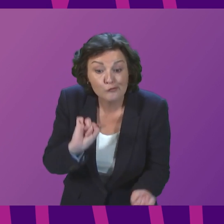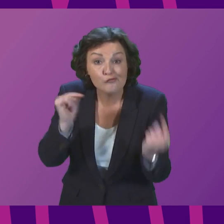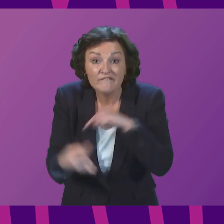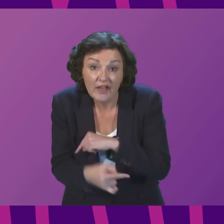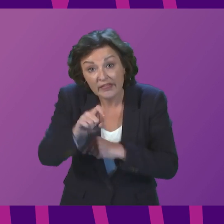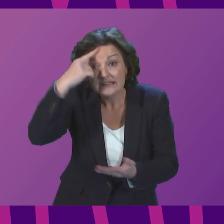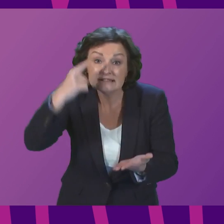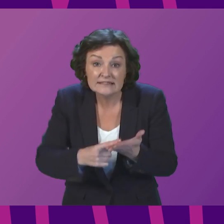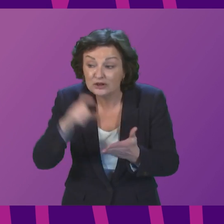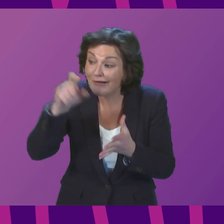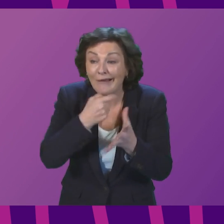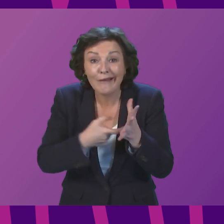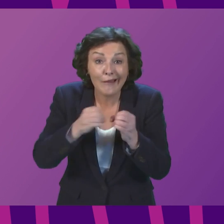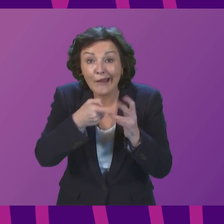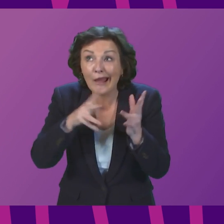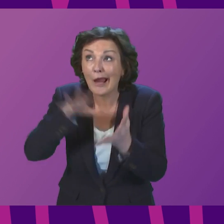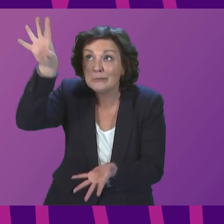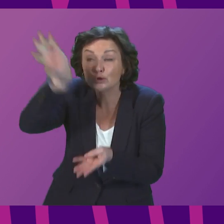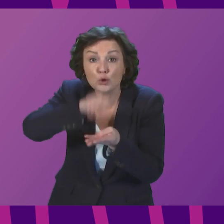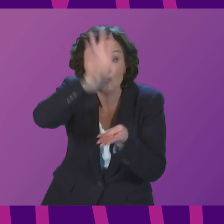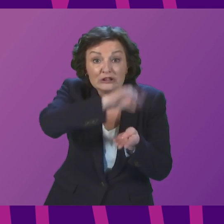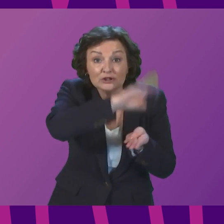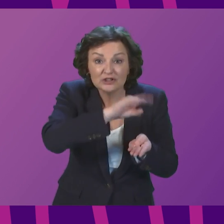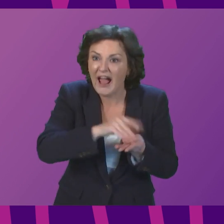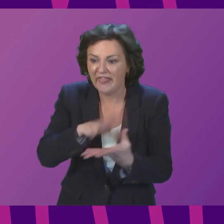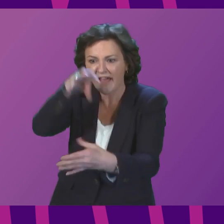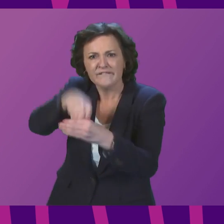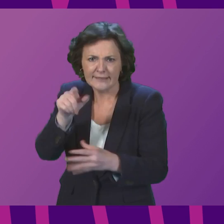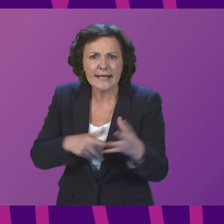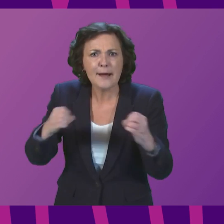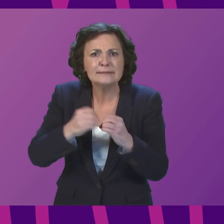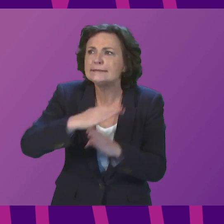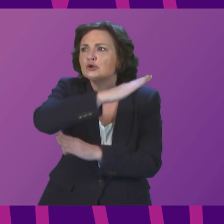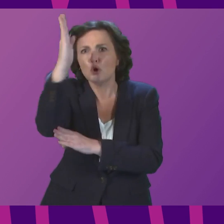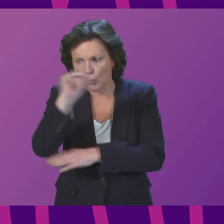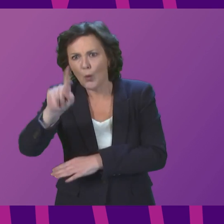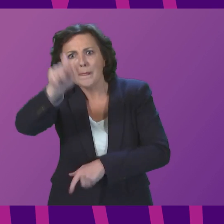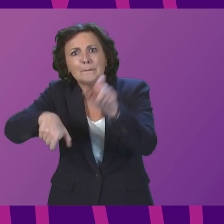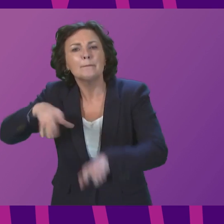made the investment in Aberdeen and the north-east that people there want, which would support